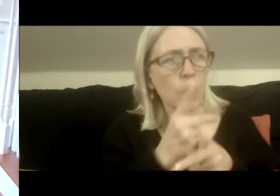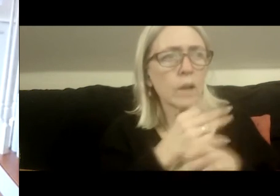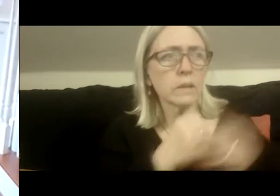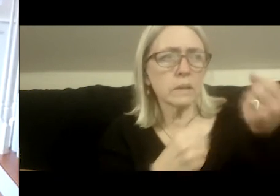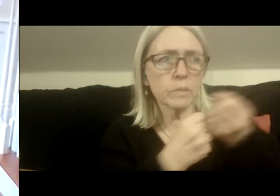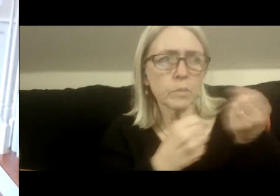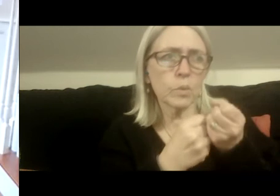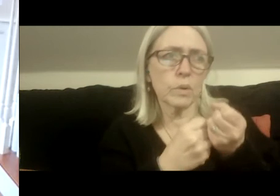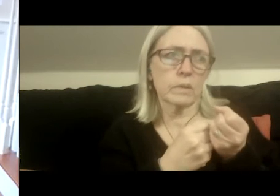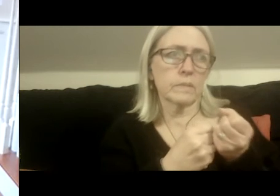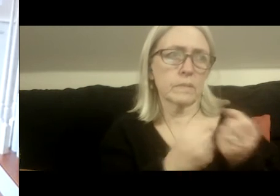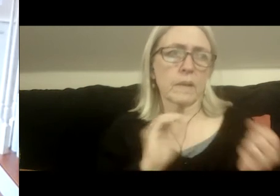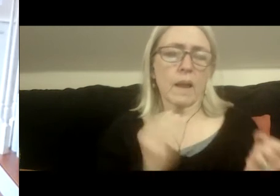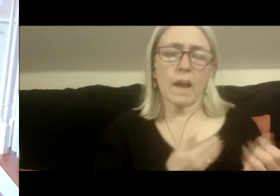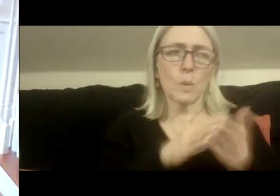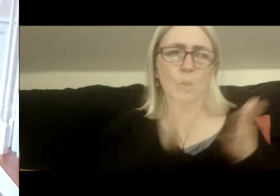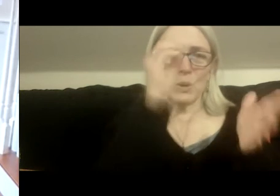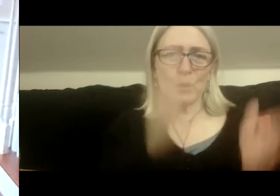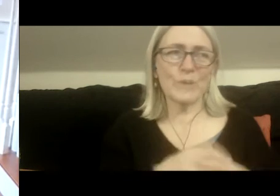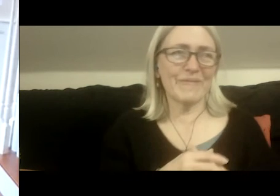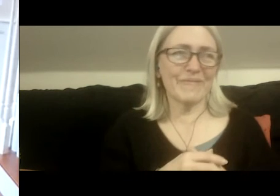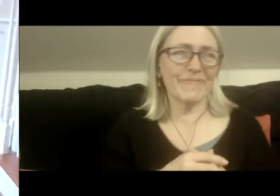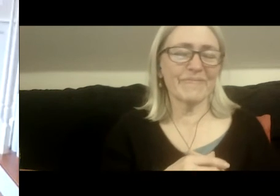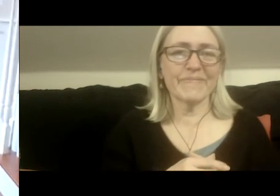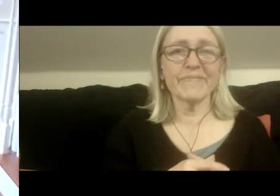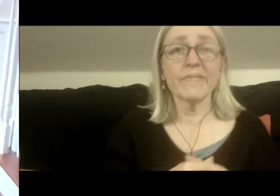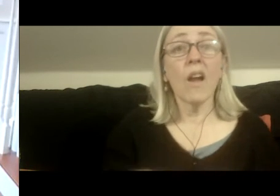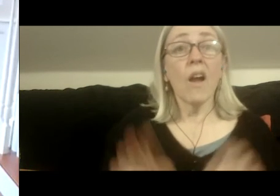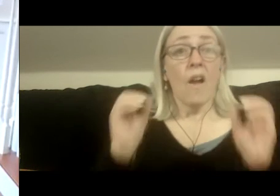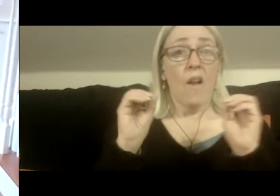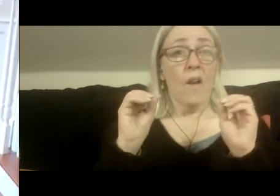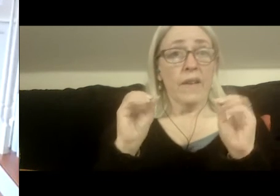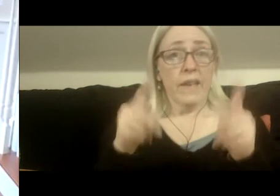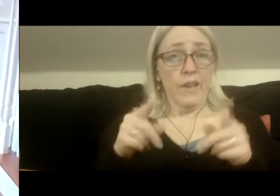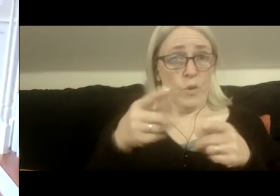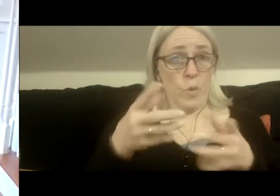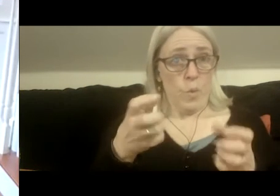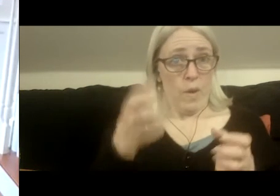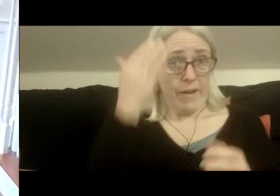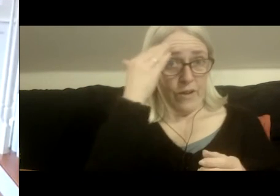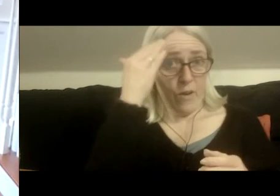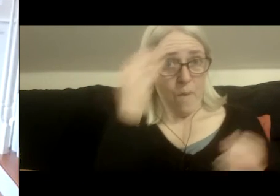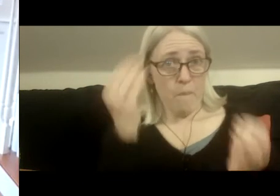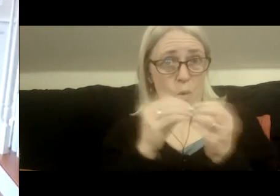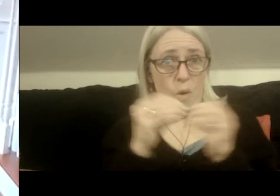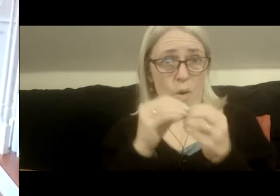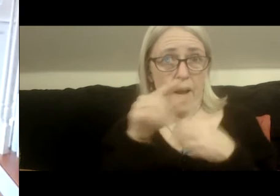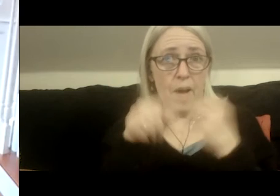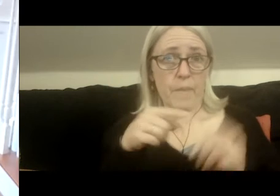Okay, I know you all want to know about the Digital Learning and Design Instructional Design Team from the Sheridan Center for Teaching and Learning.